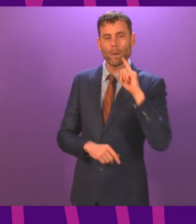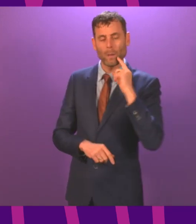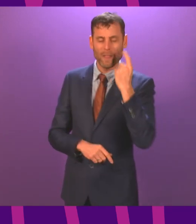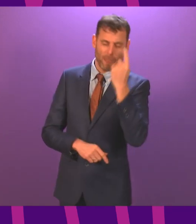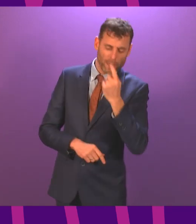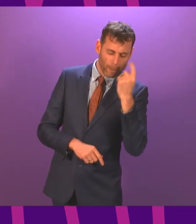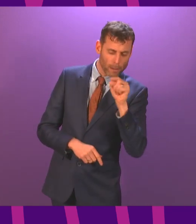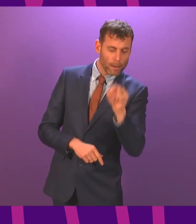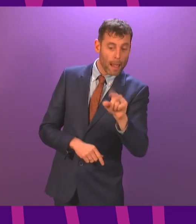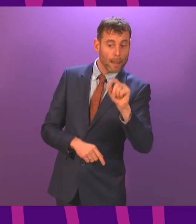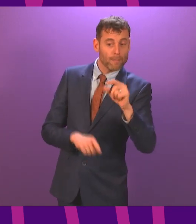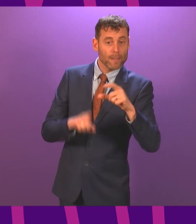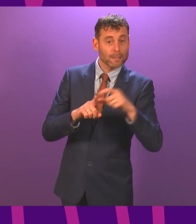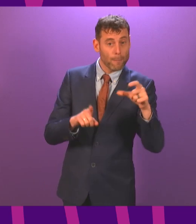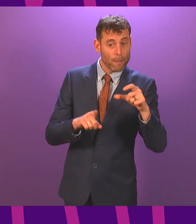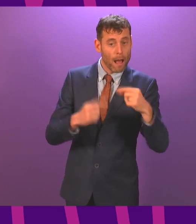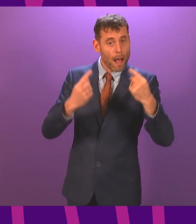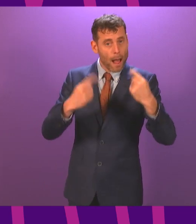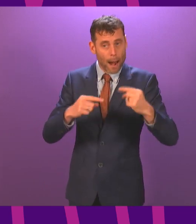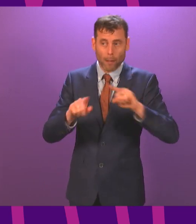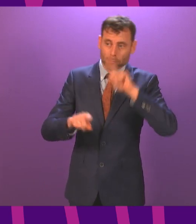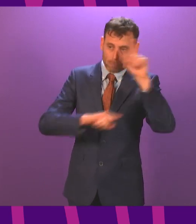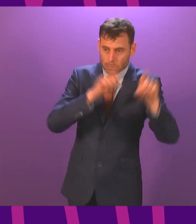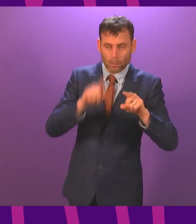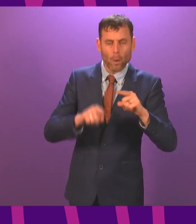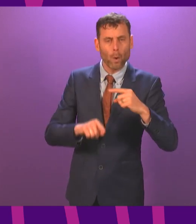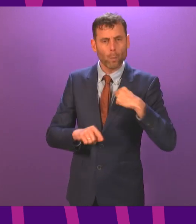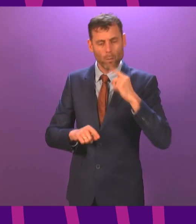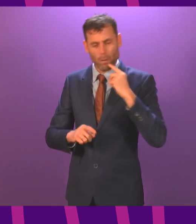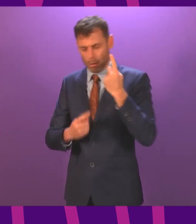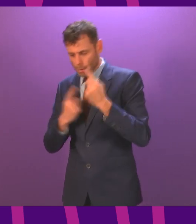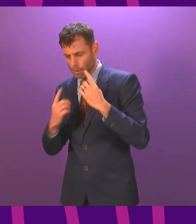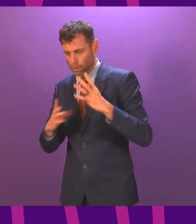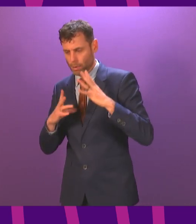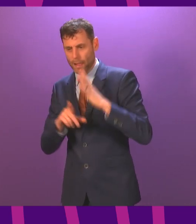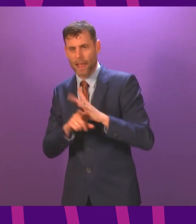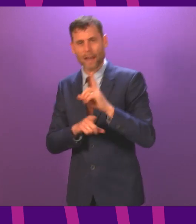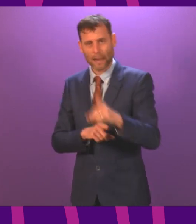We will consider travel restrictions when we consider next week’s review and the levels